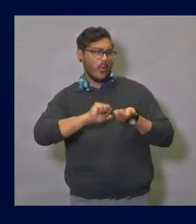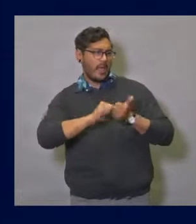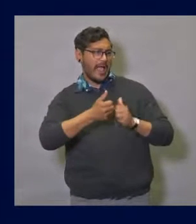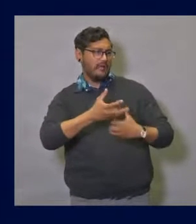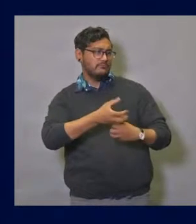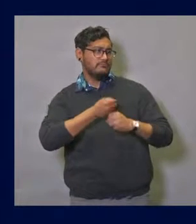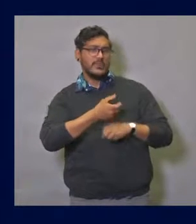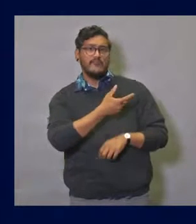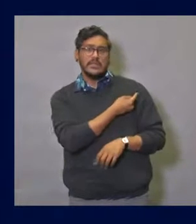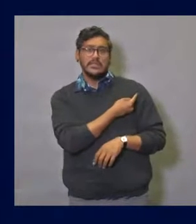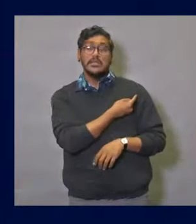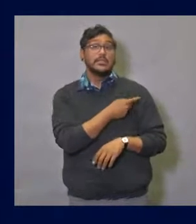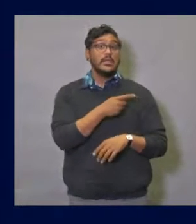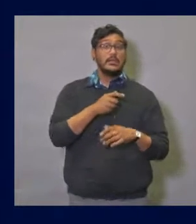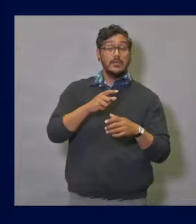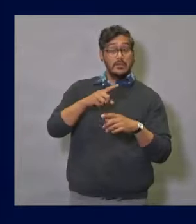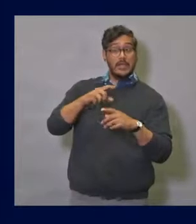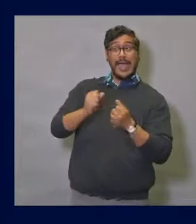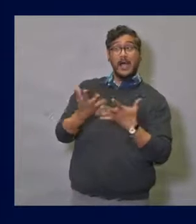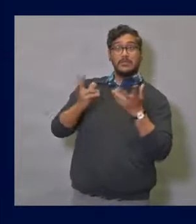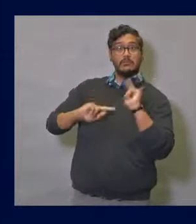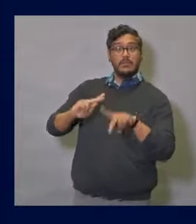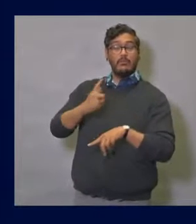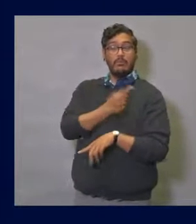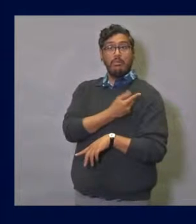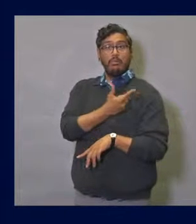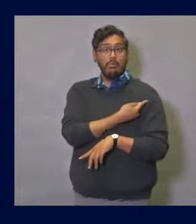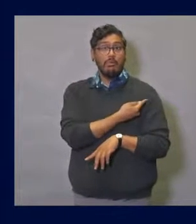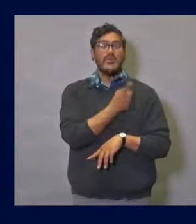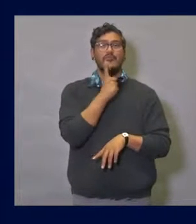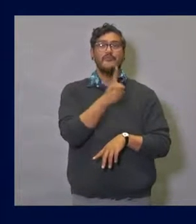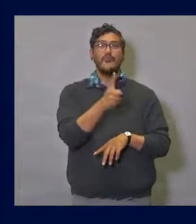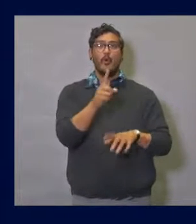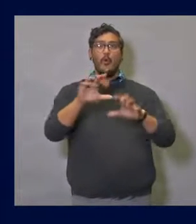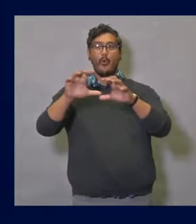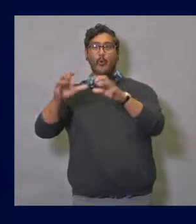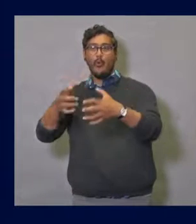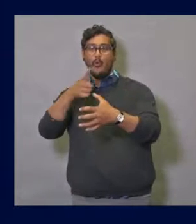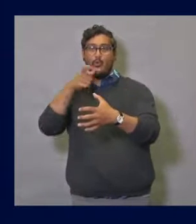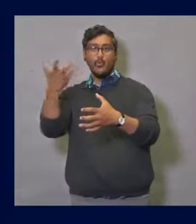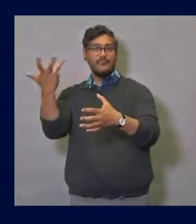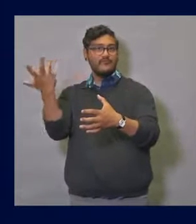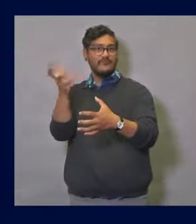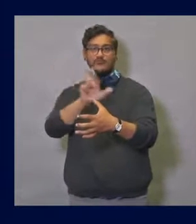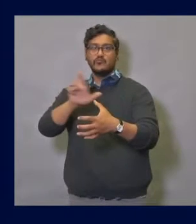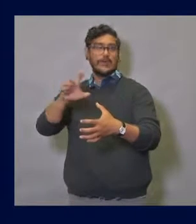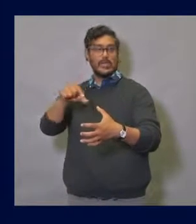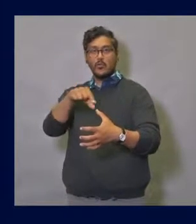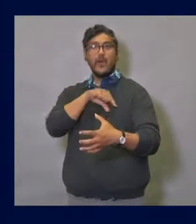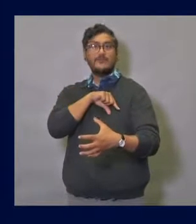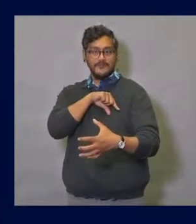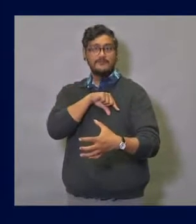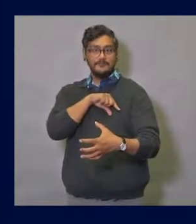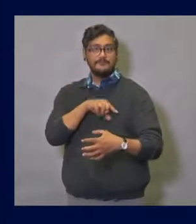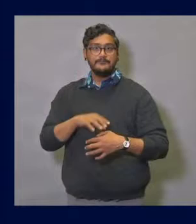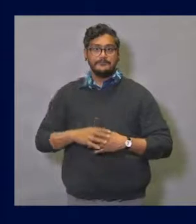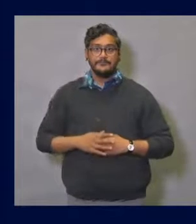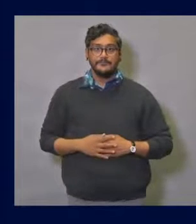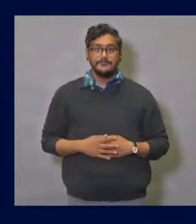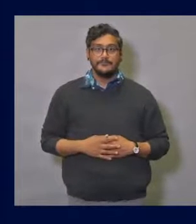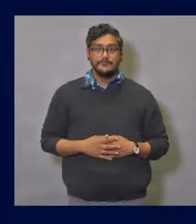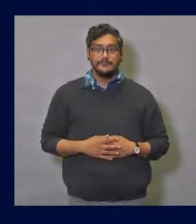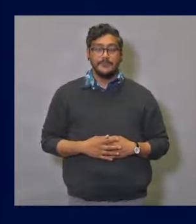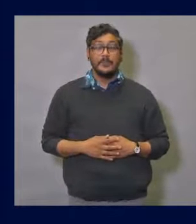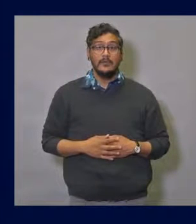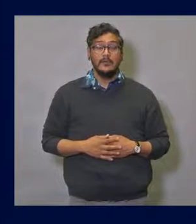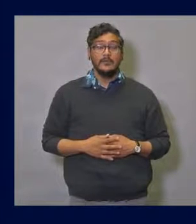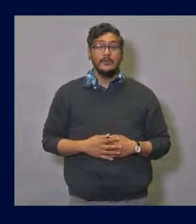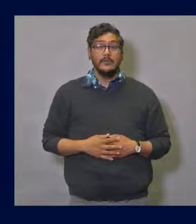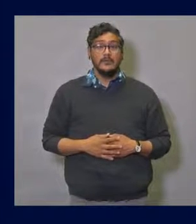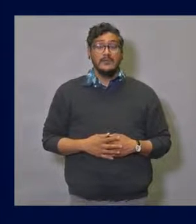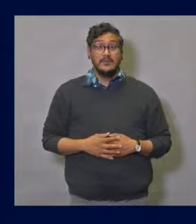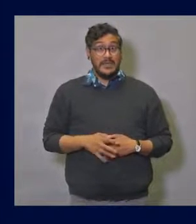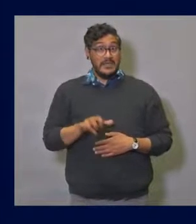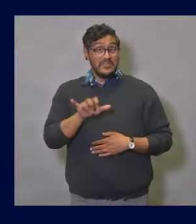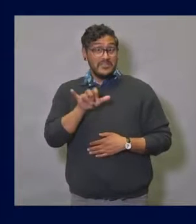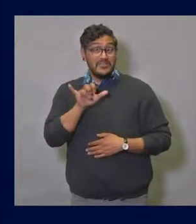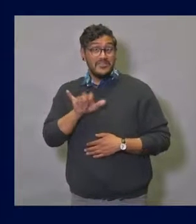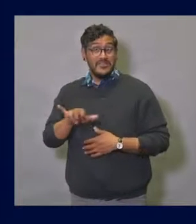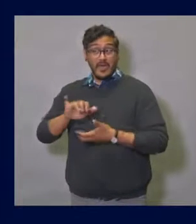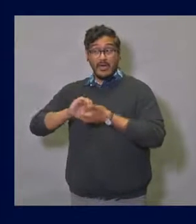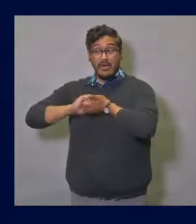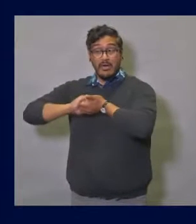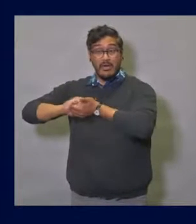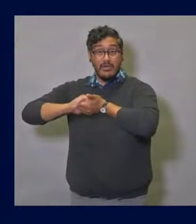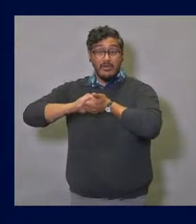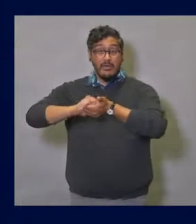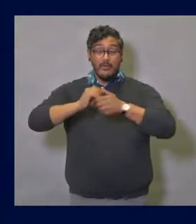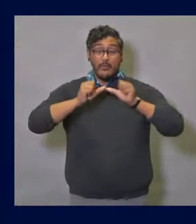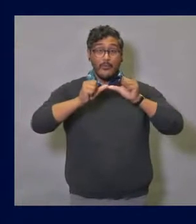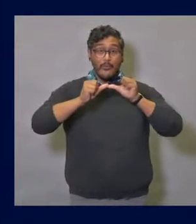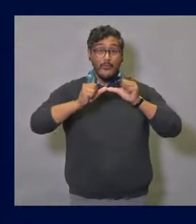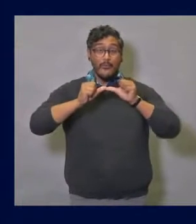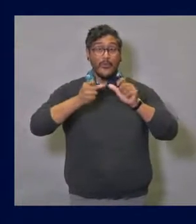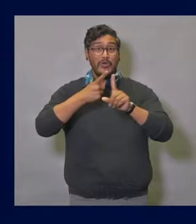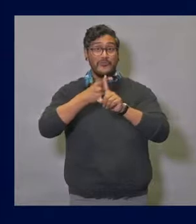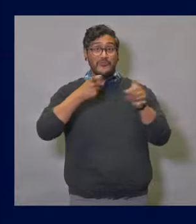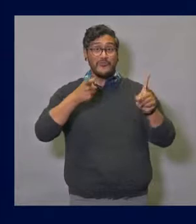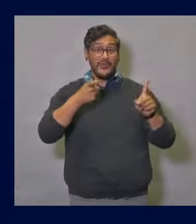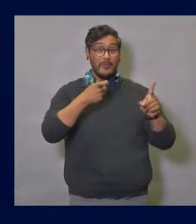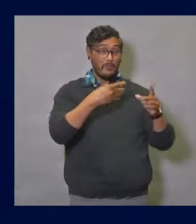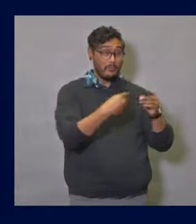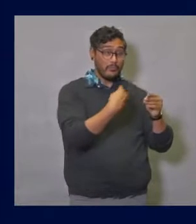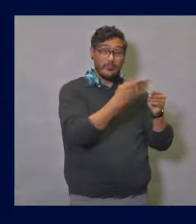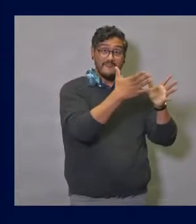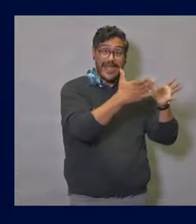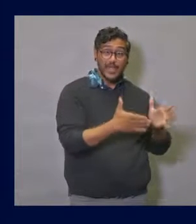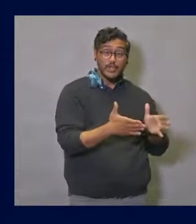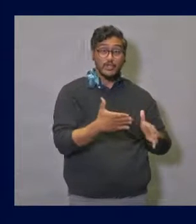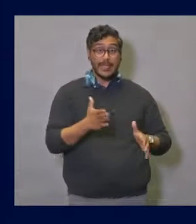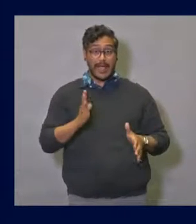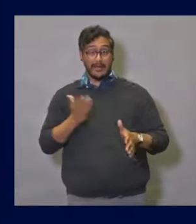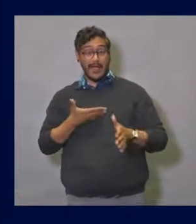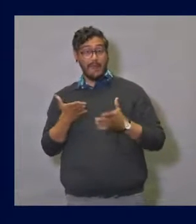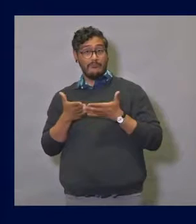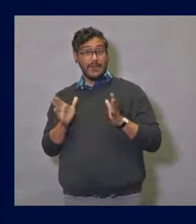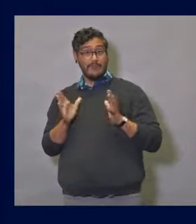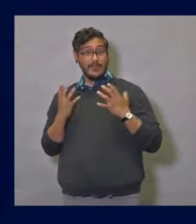DIRECTAMENTE CON TODOS LOS